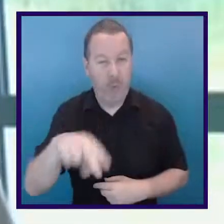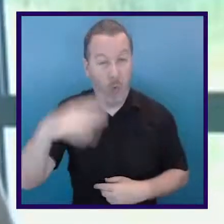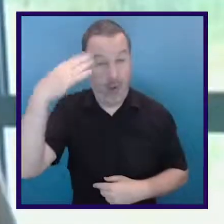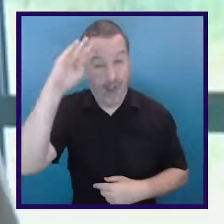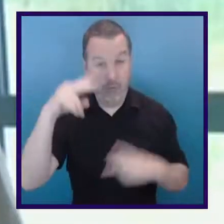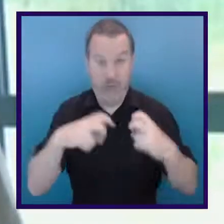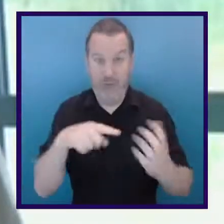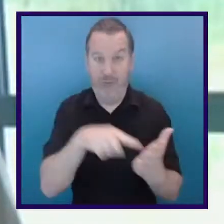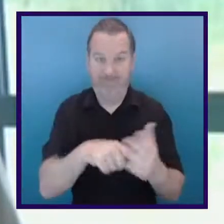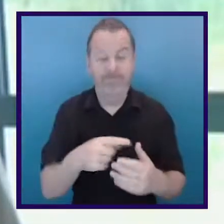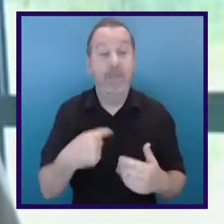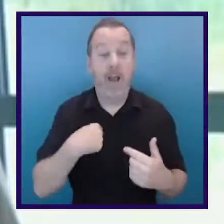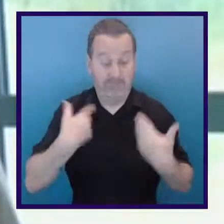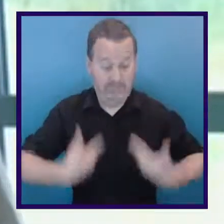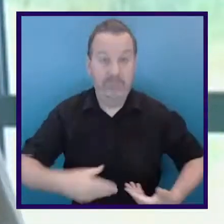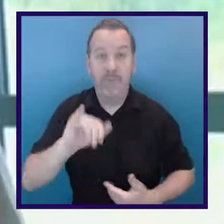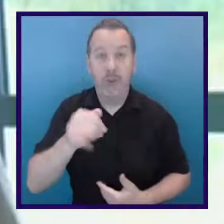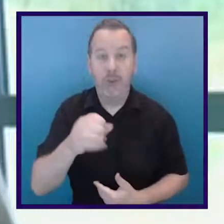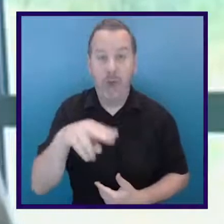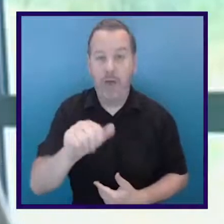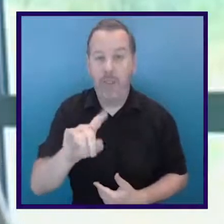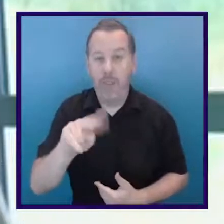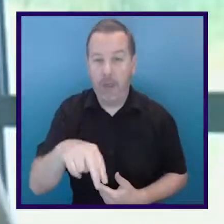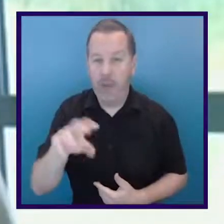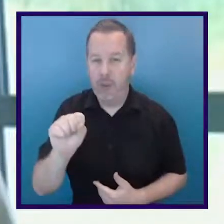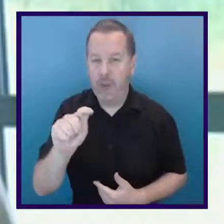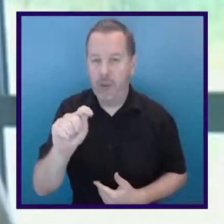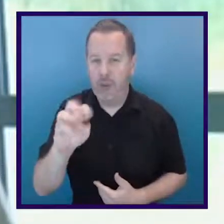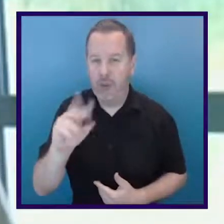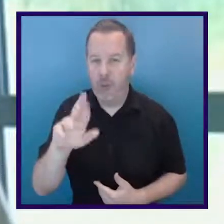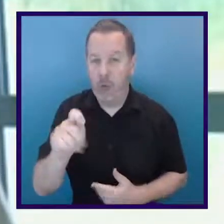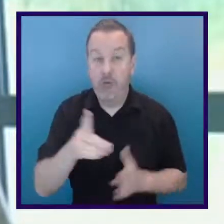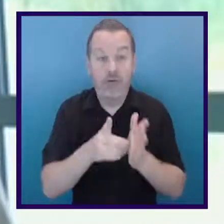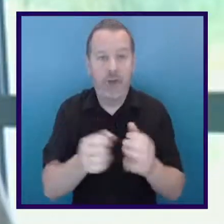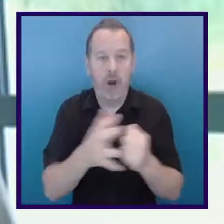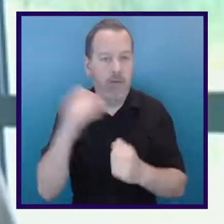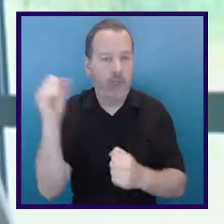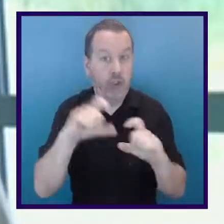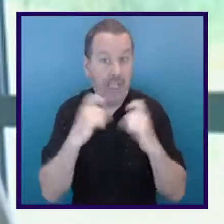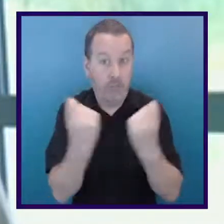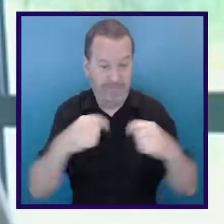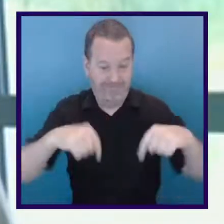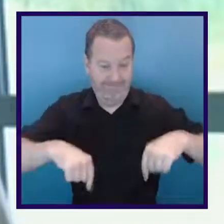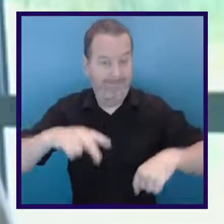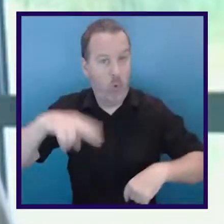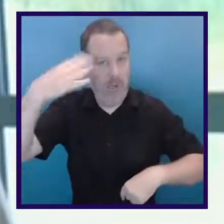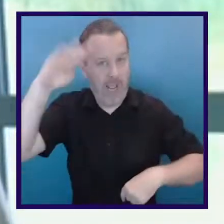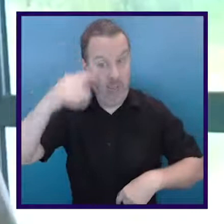My name is Jonathan Stewart, and I'm the director of the British Council in Northern Ireland who commissioned in the research.